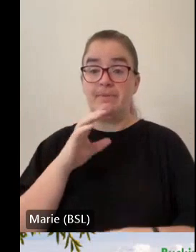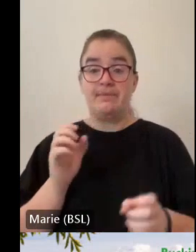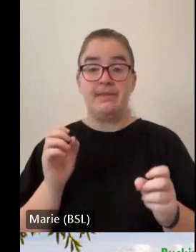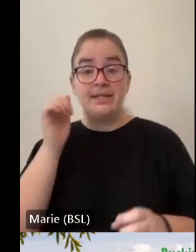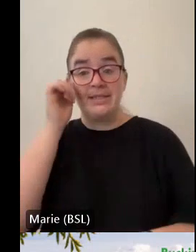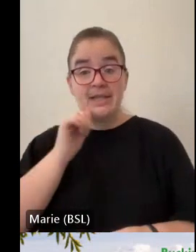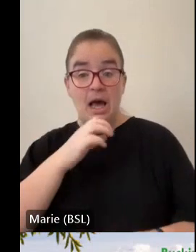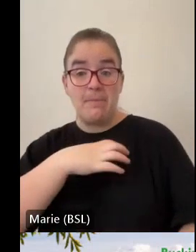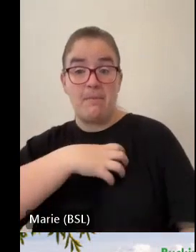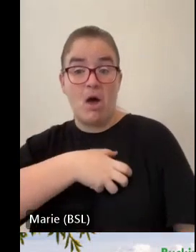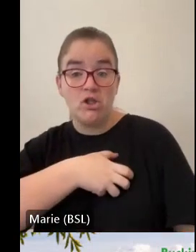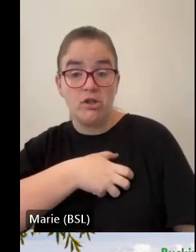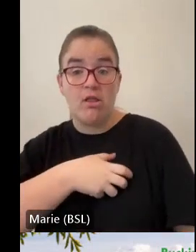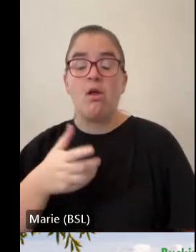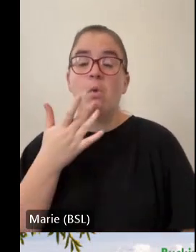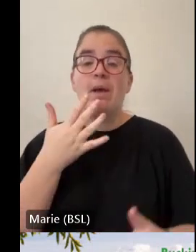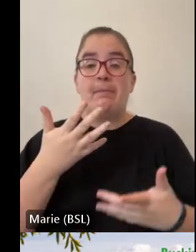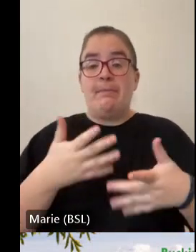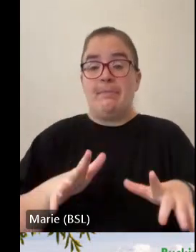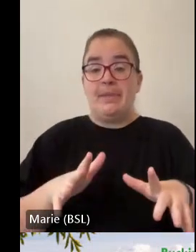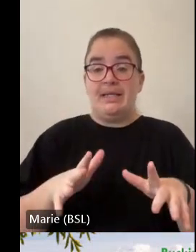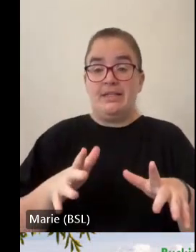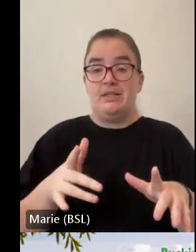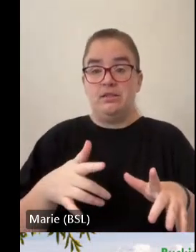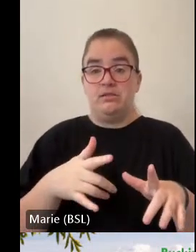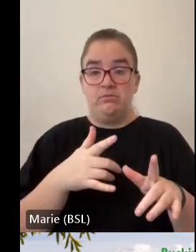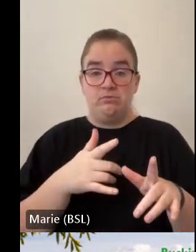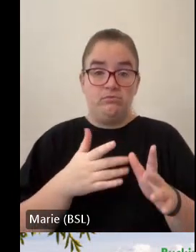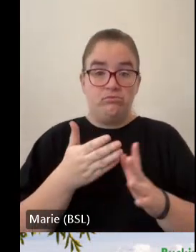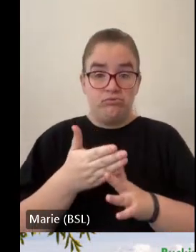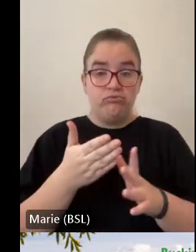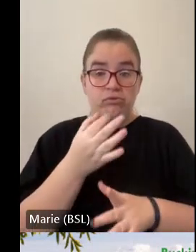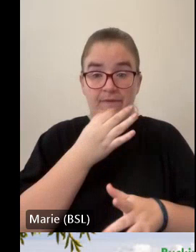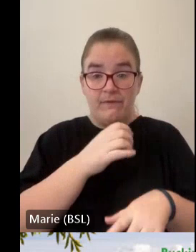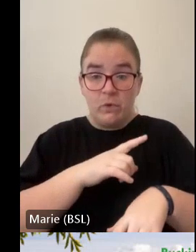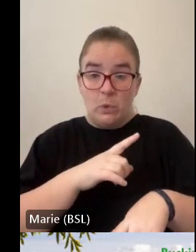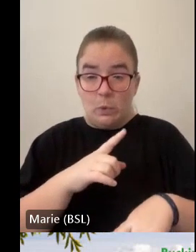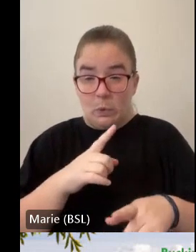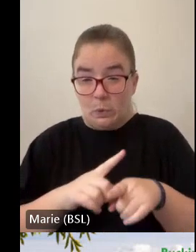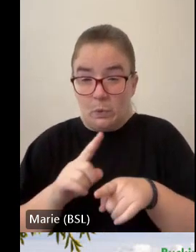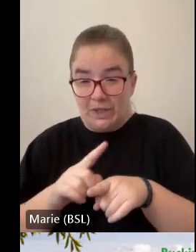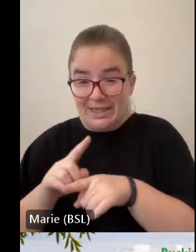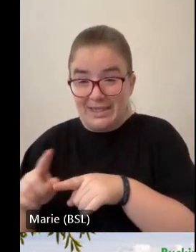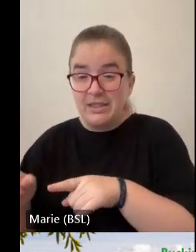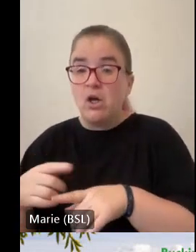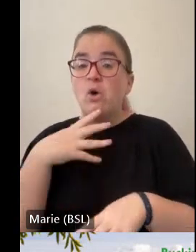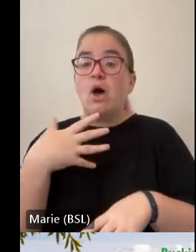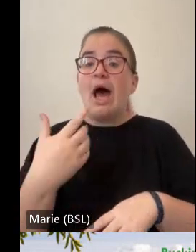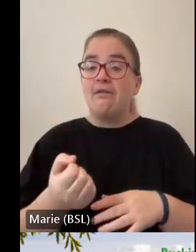Once you've done it for a while, you also get post from the national trading Standards scams team with newsletters and